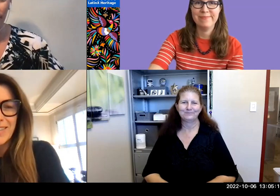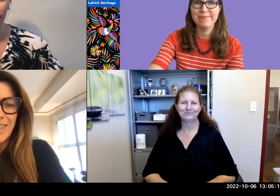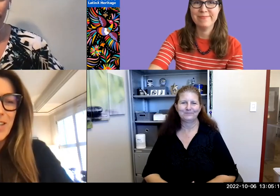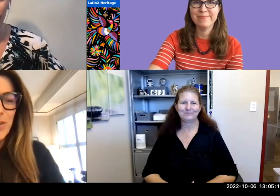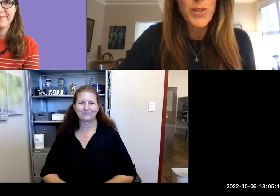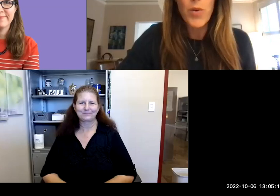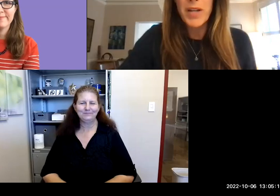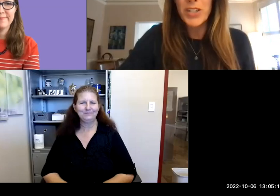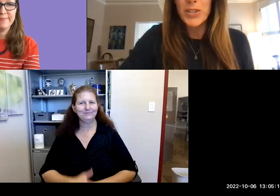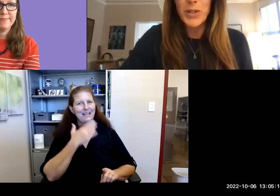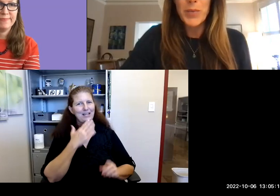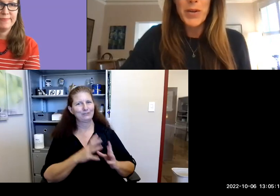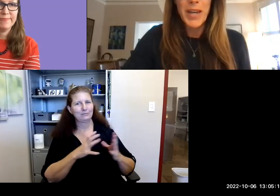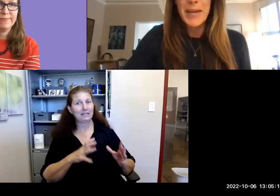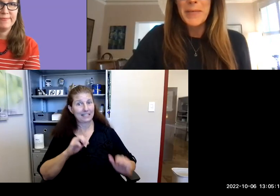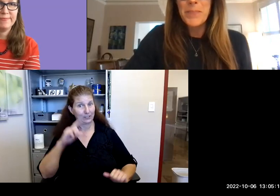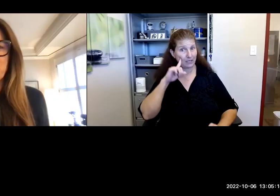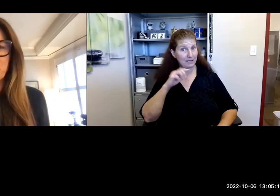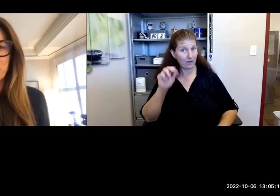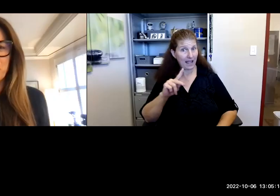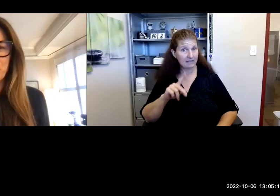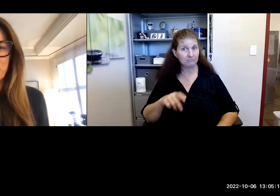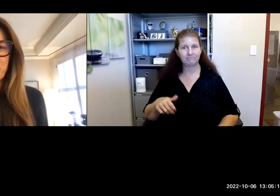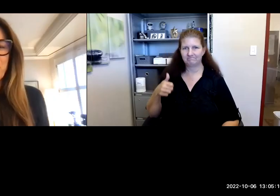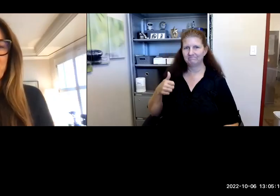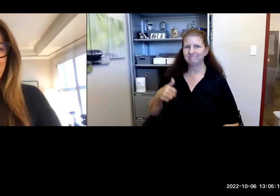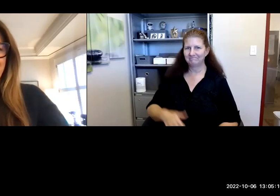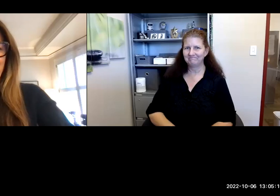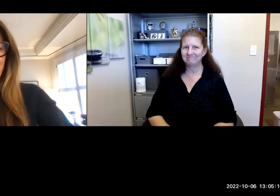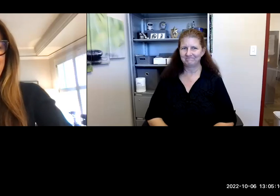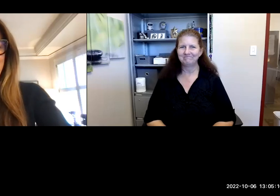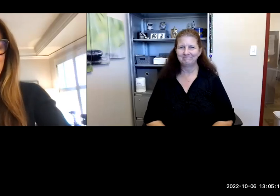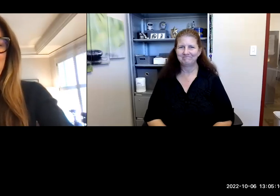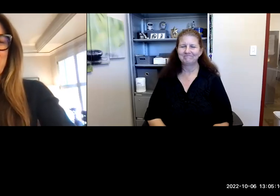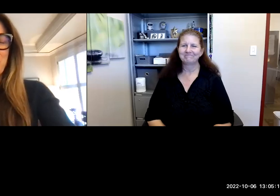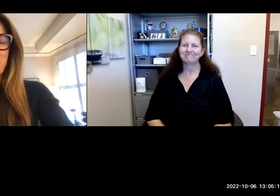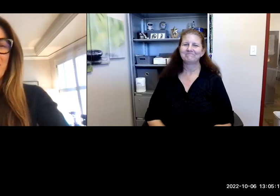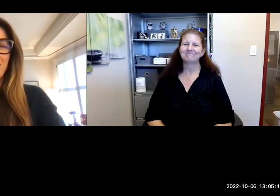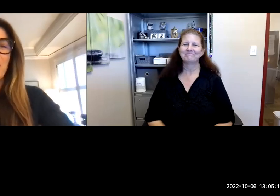Robyn Thomas: Thank you so much. Can you hear me? Okay, Robyn Thomas: great Um.